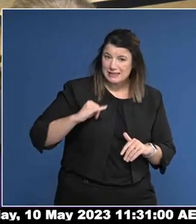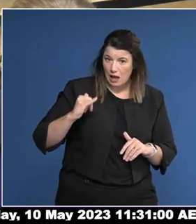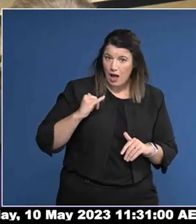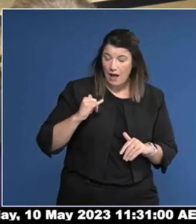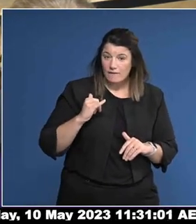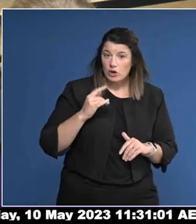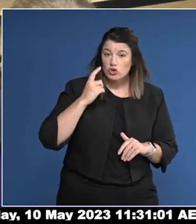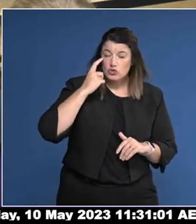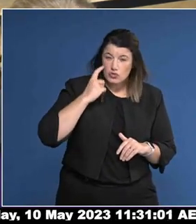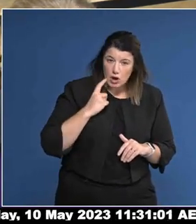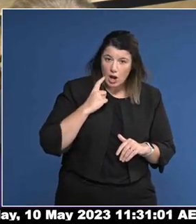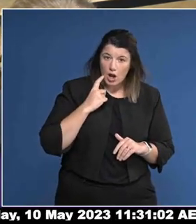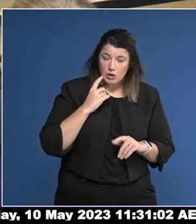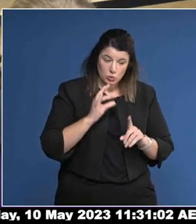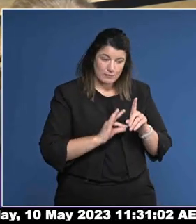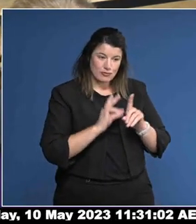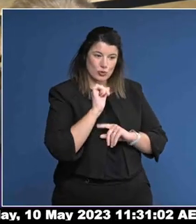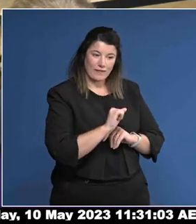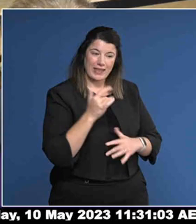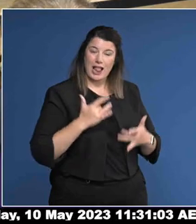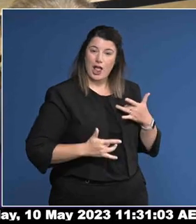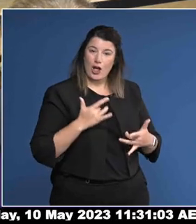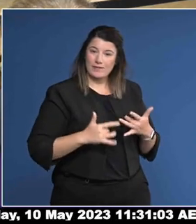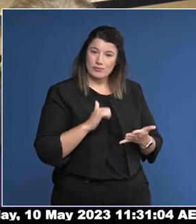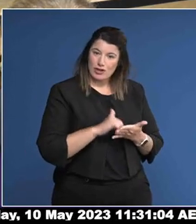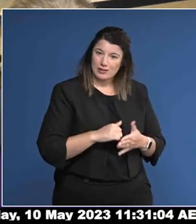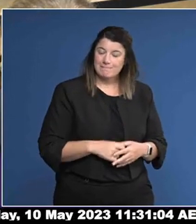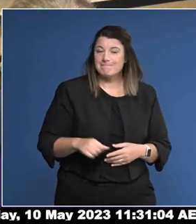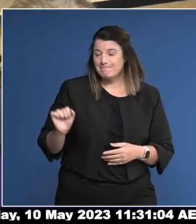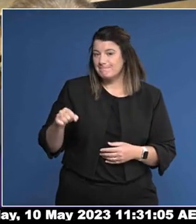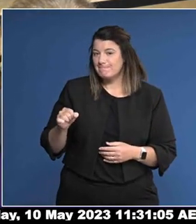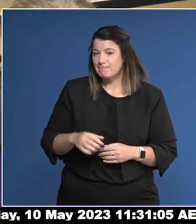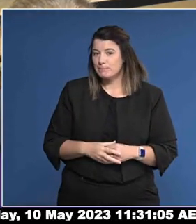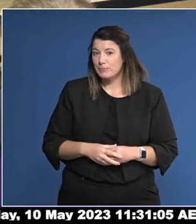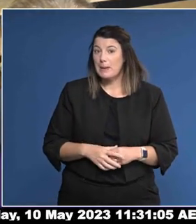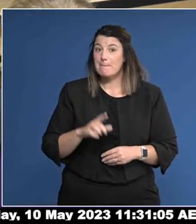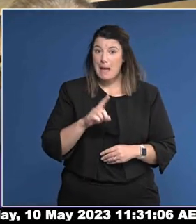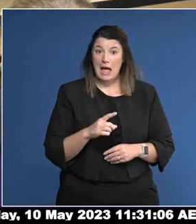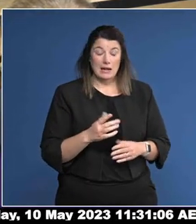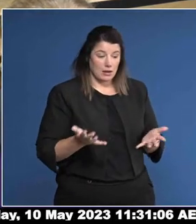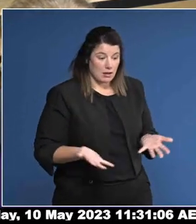to make their lives better. Yes. MS MAHONY: But you'd have to accept in doing so, they enabled the